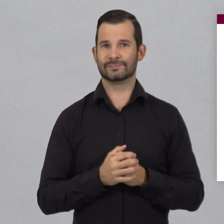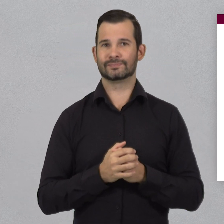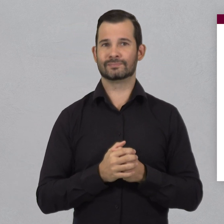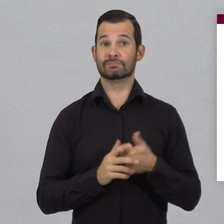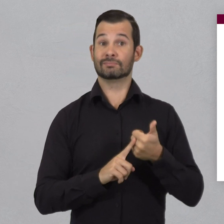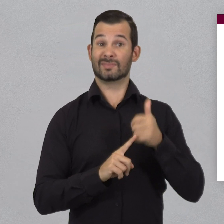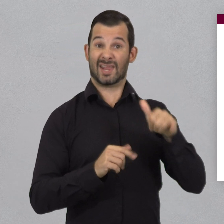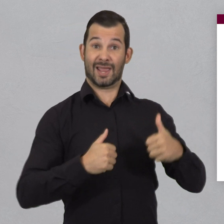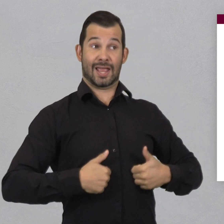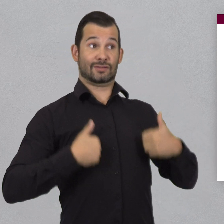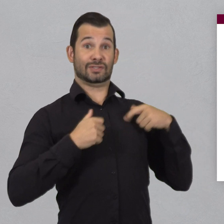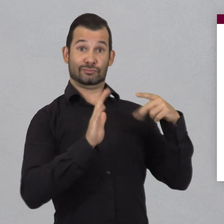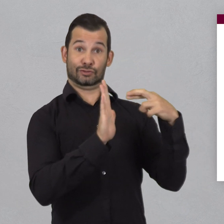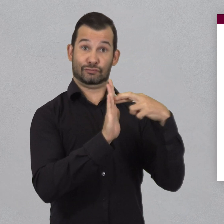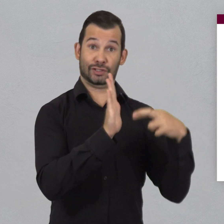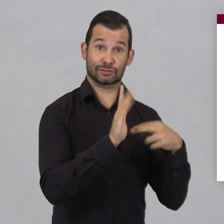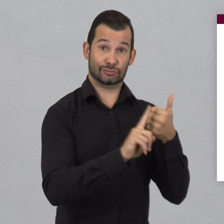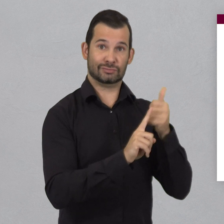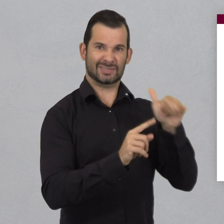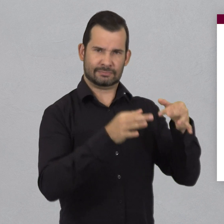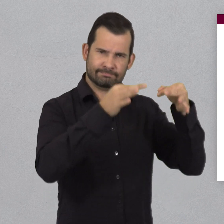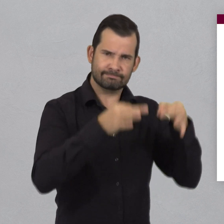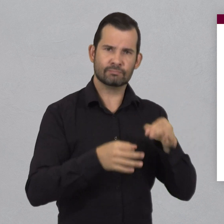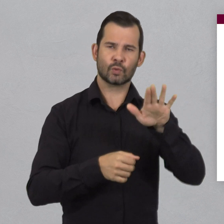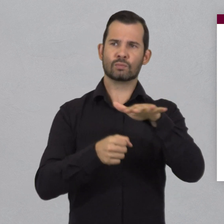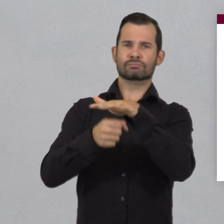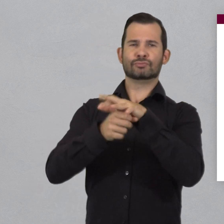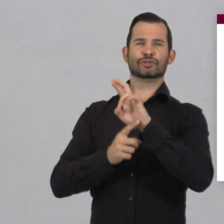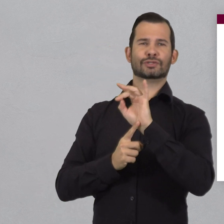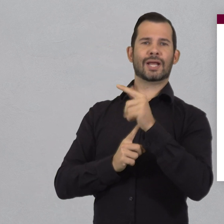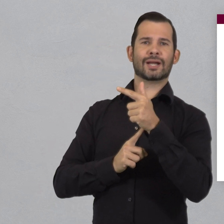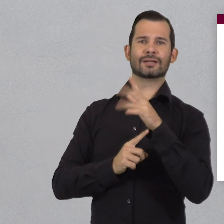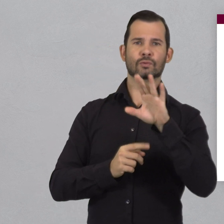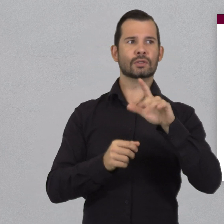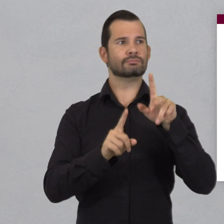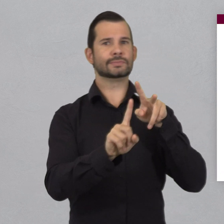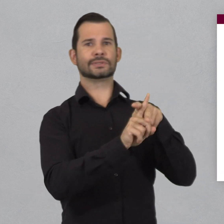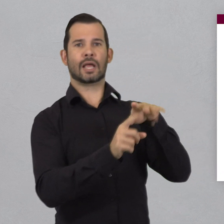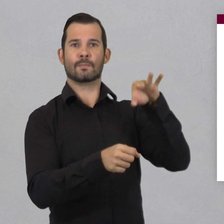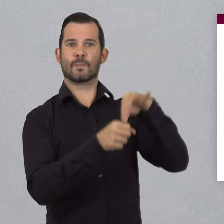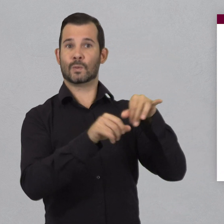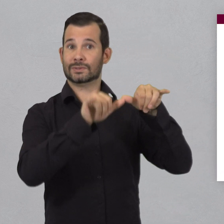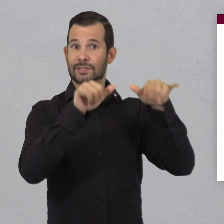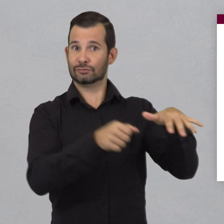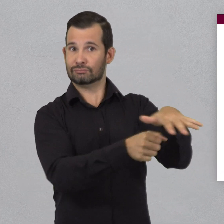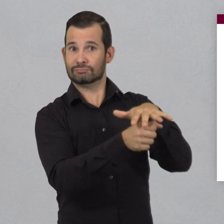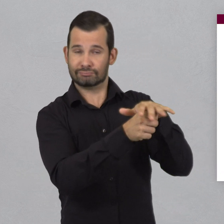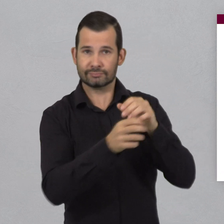address that you are registered at determines your riding and your assigned polling station.